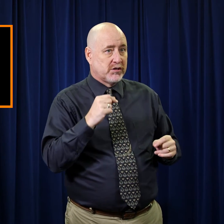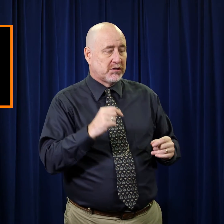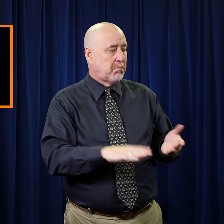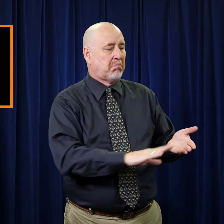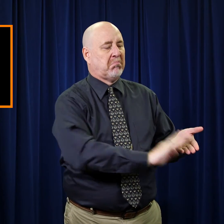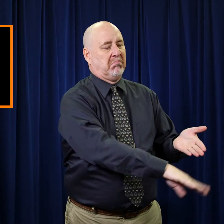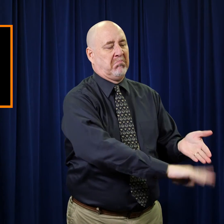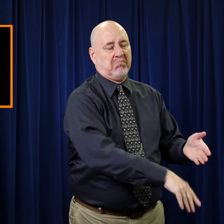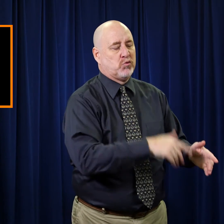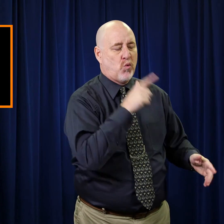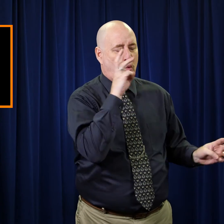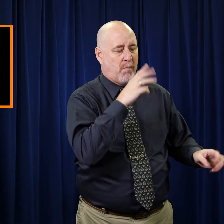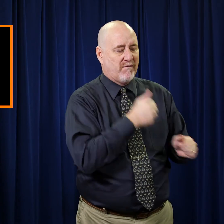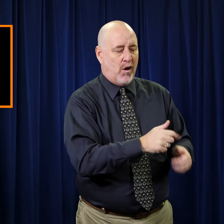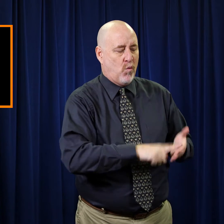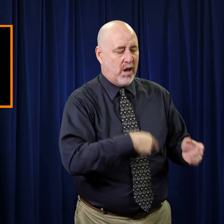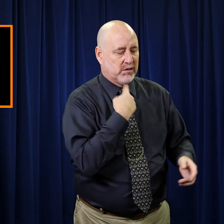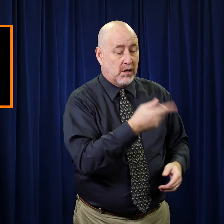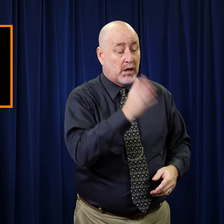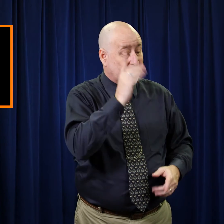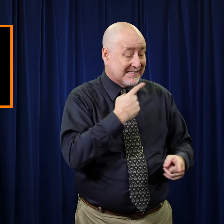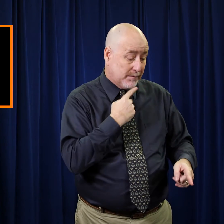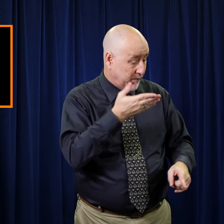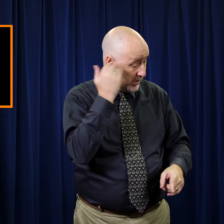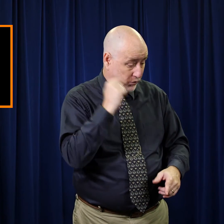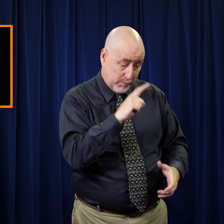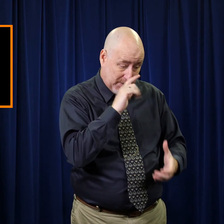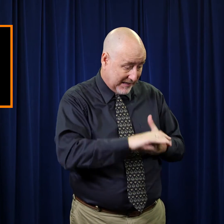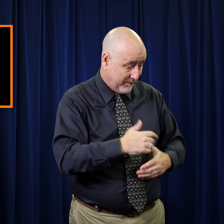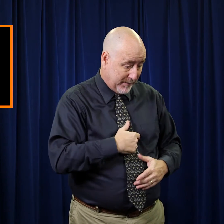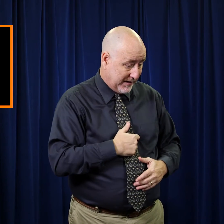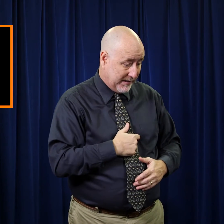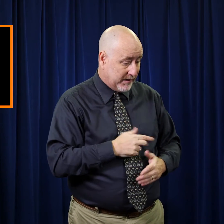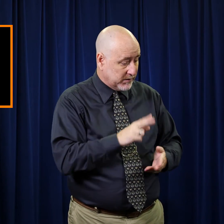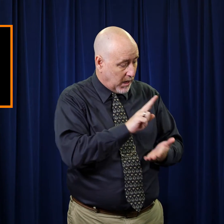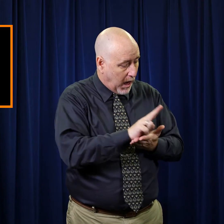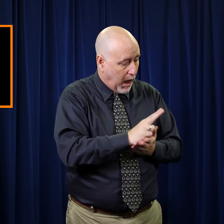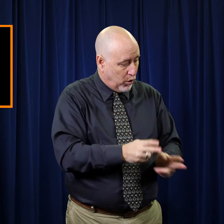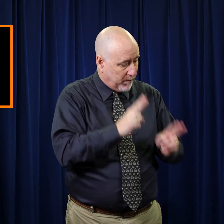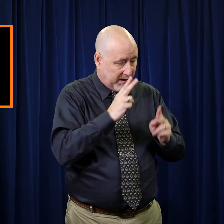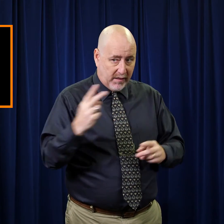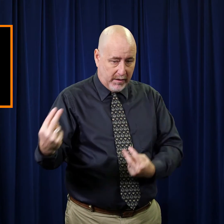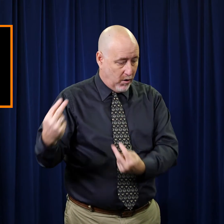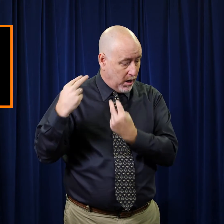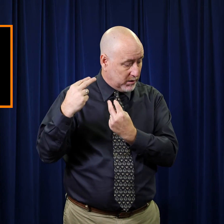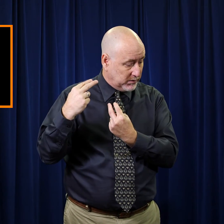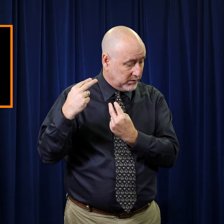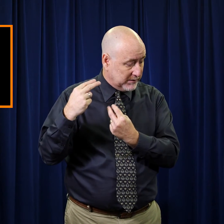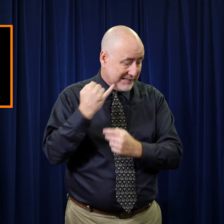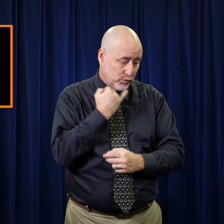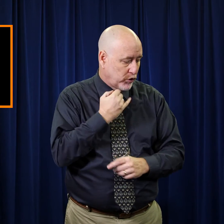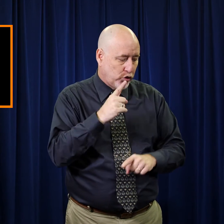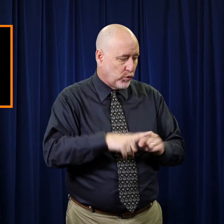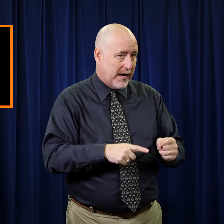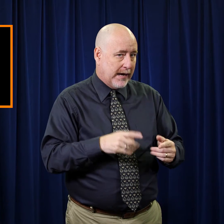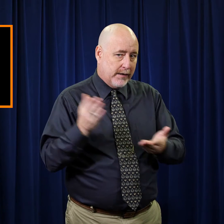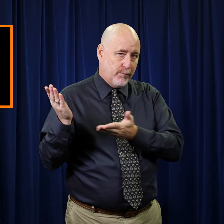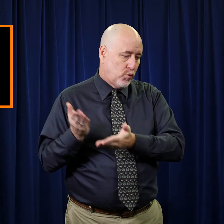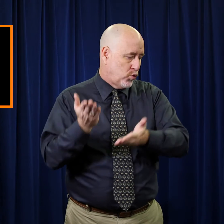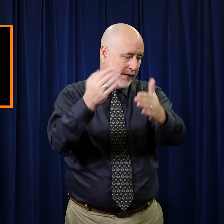if Moses gets a pass on disobedience? And God says, "Because you didn't believe Me—to hallow Me in the eyes of the children of Israel—you're not going to